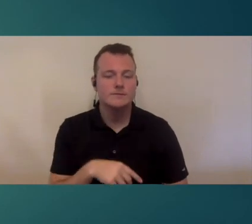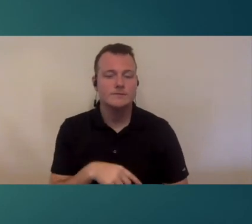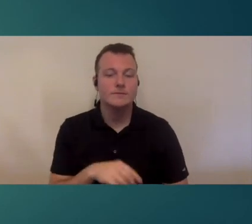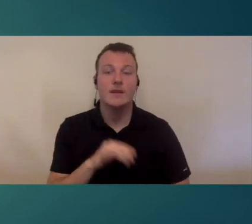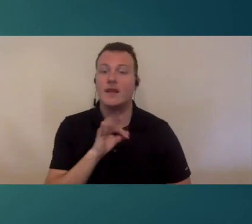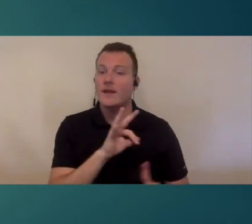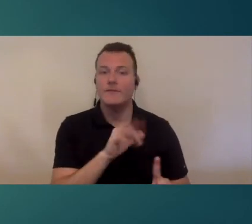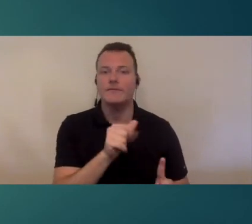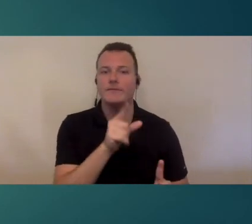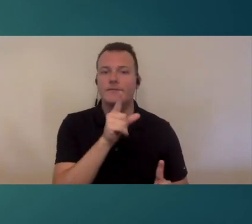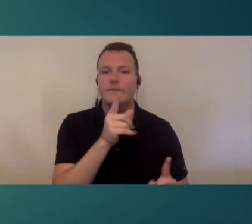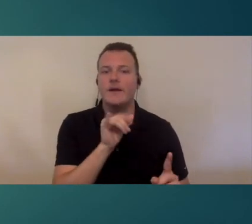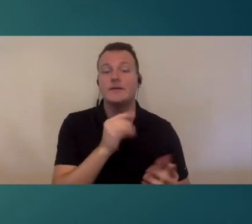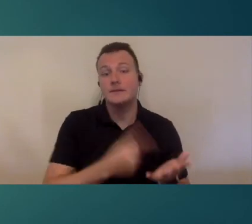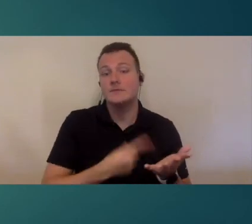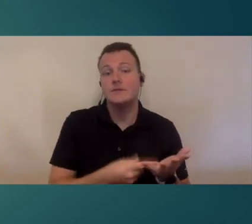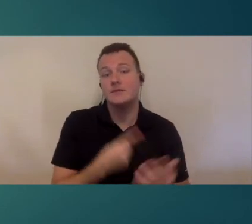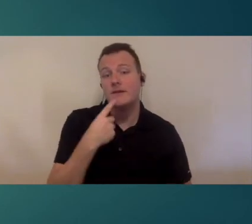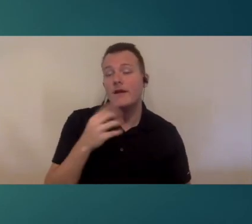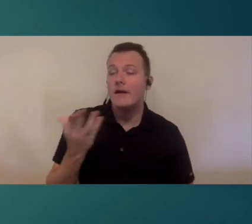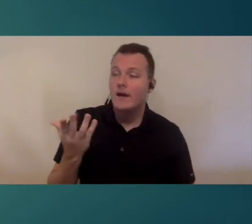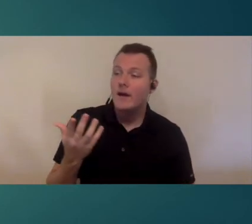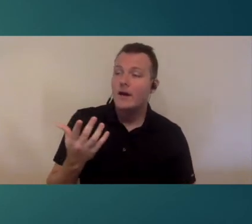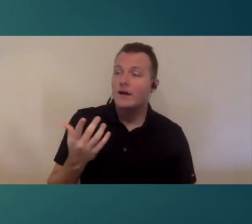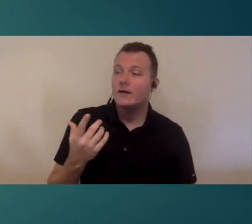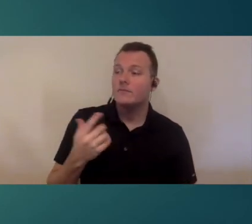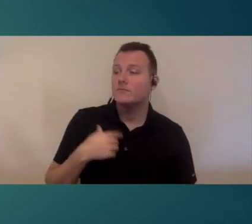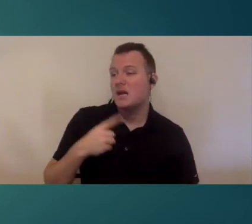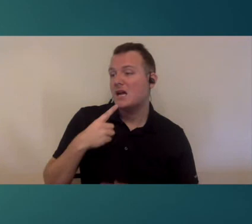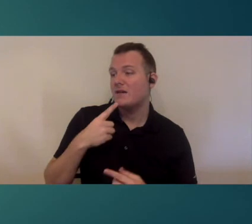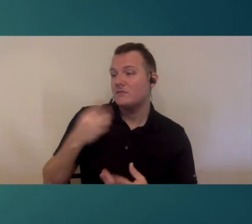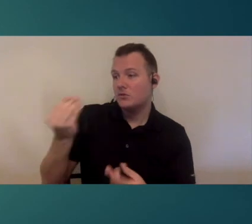and if they don't already say, some will just say 'I'd like to hear in a week or